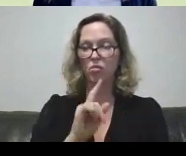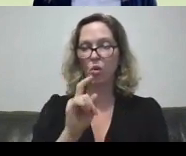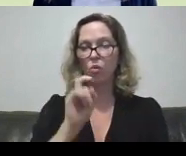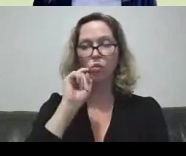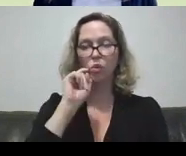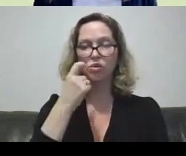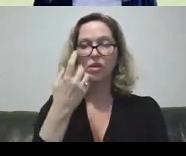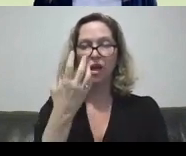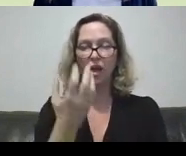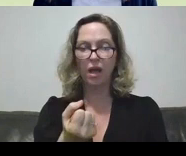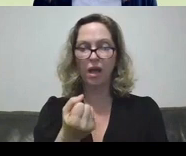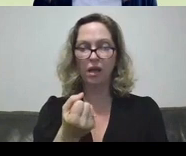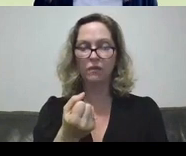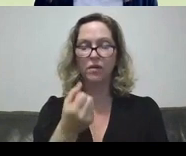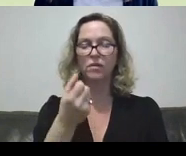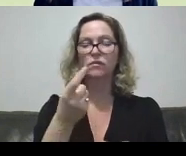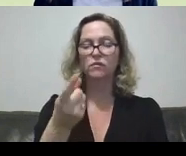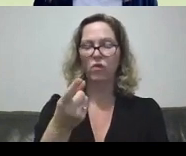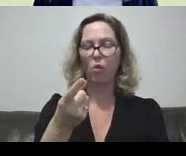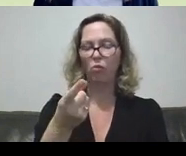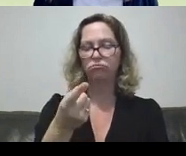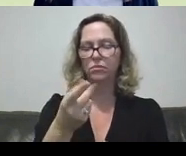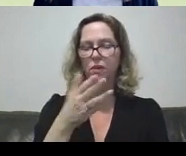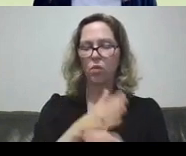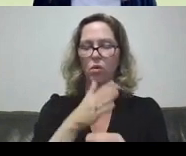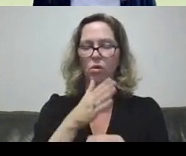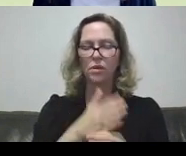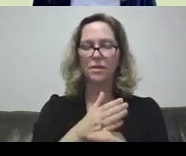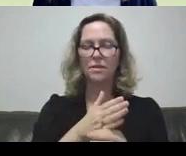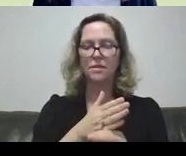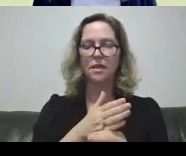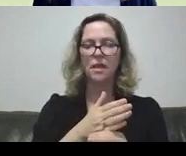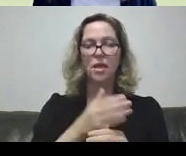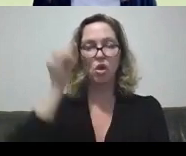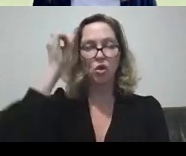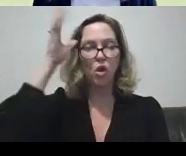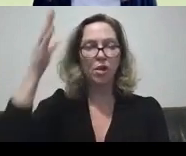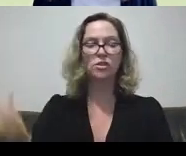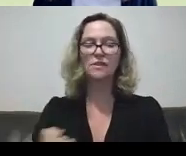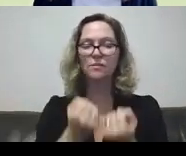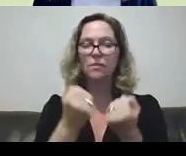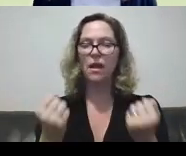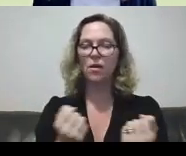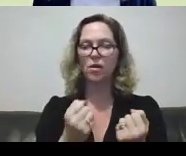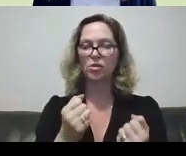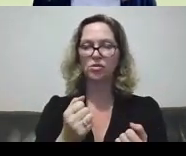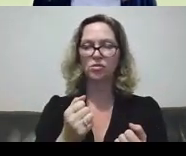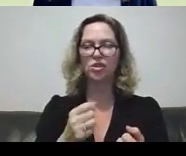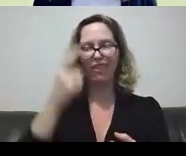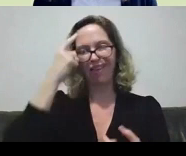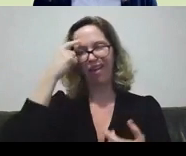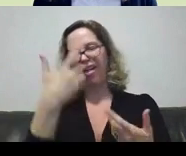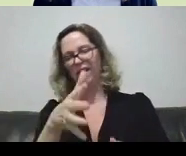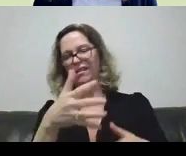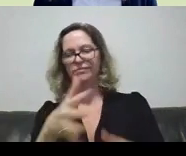knowledge is power the upskilled don't rely on the services to know their roles as we often hear this is not the